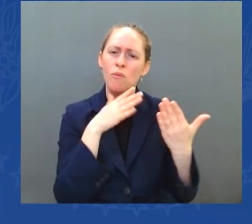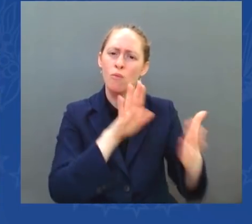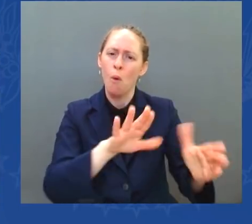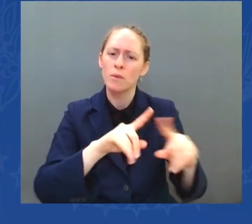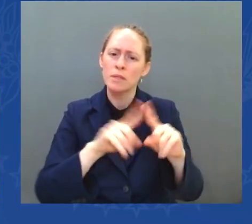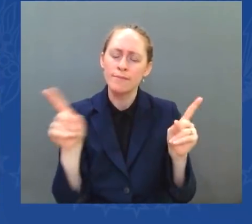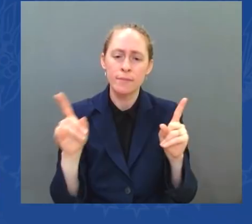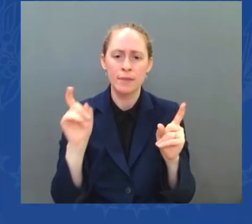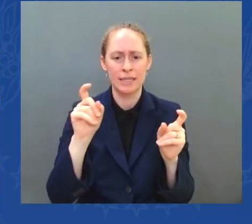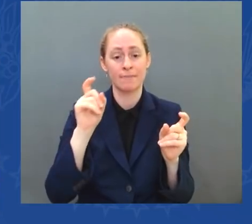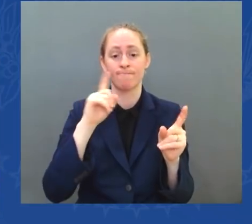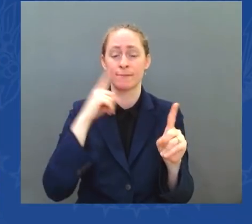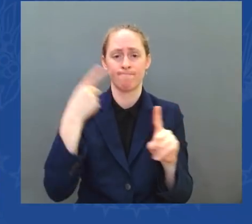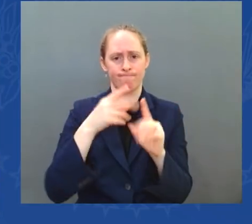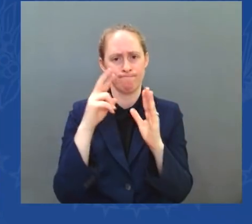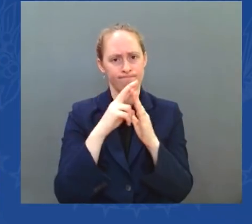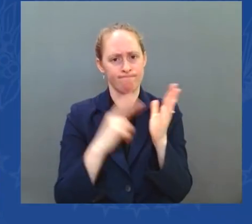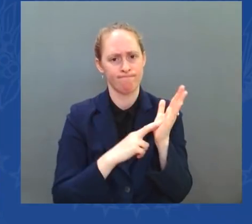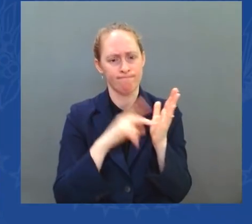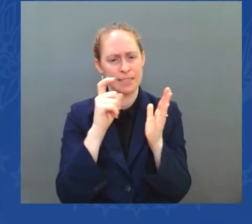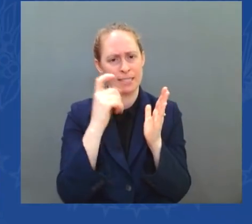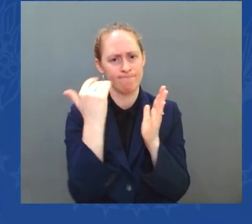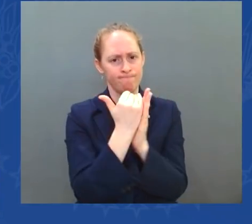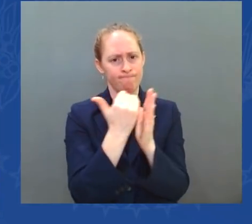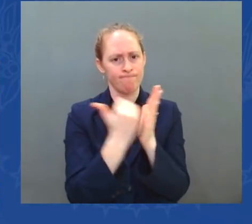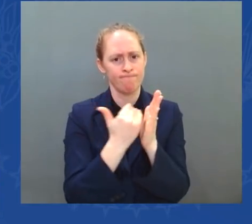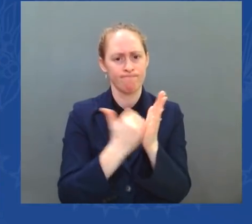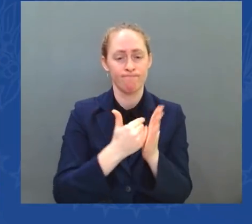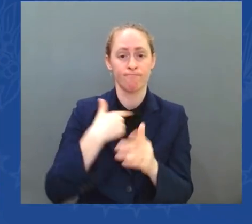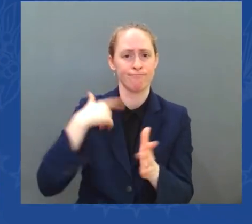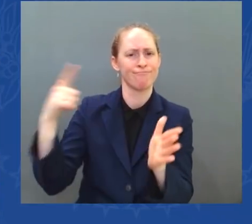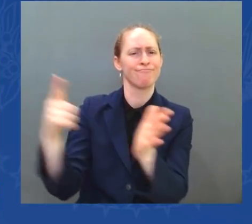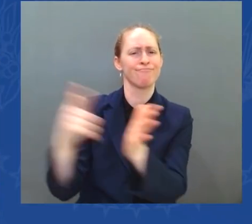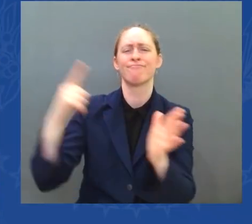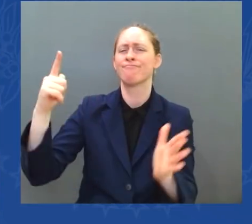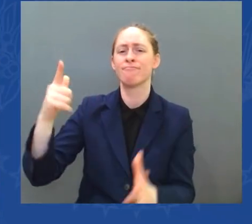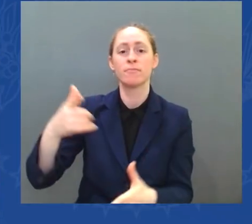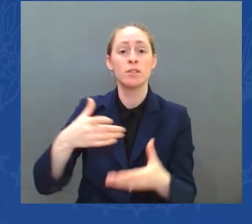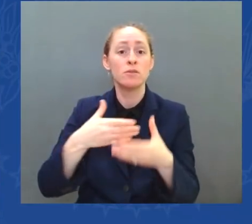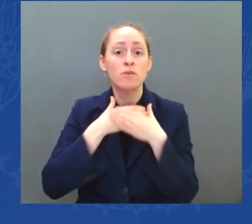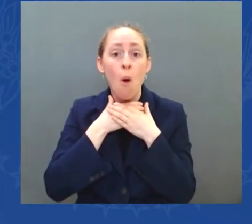No more chokeholds, no more no-knock warrants, requiring federal agents to wear protective body cameras.